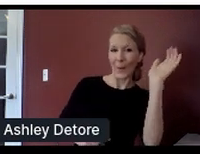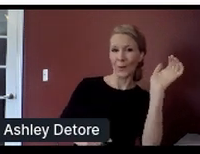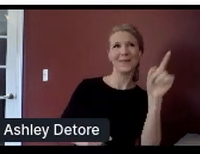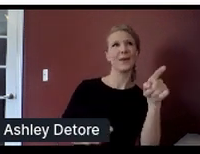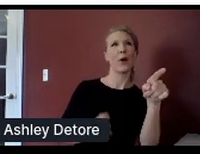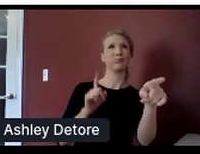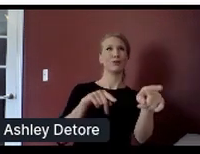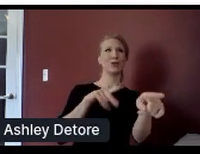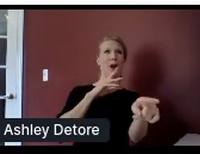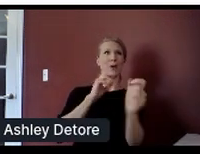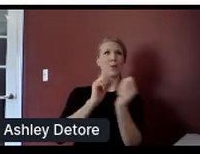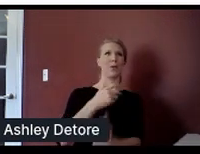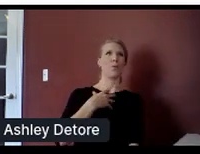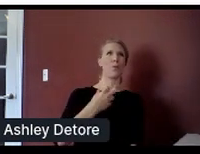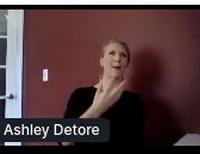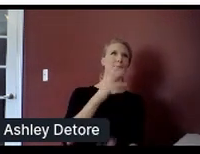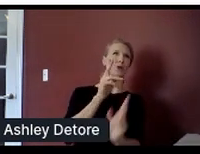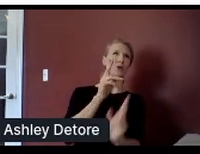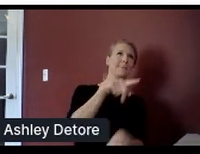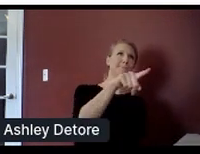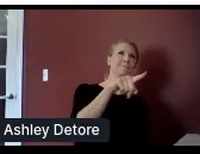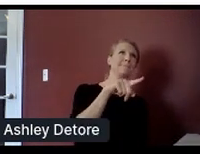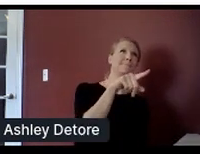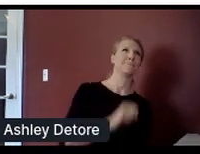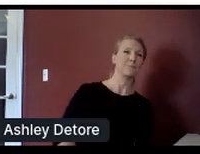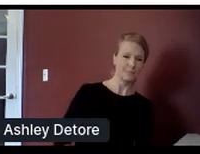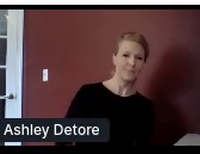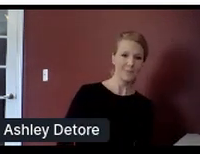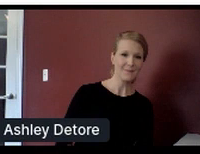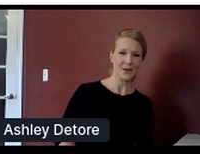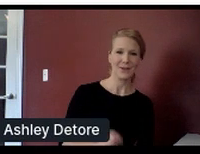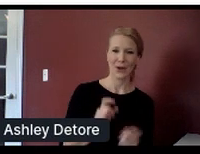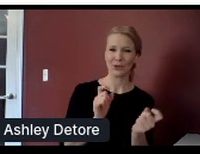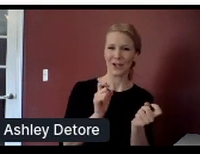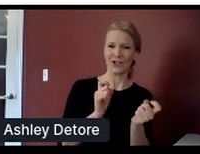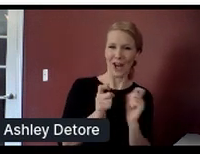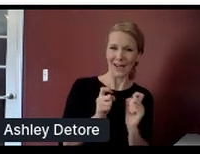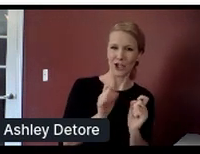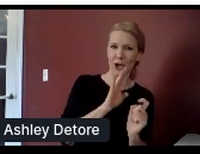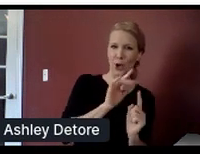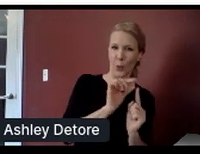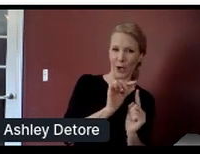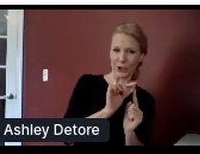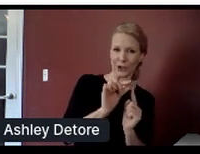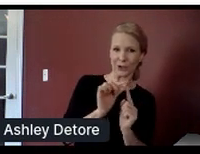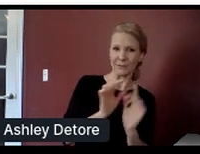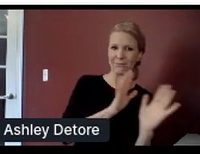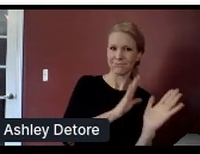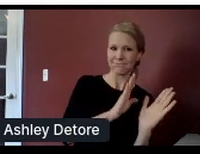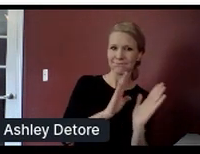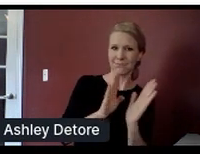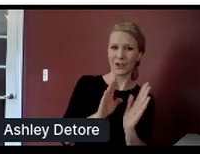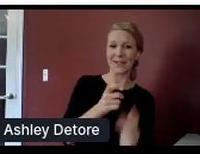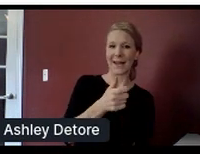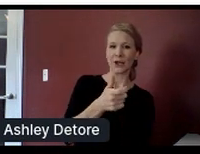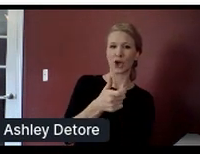So she needs to make sure that she is couching her words and that she's turning off some of her African-American